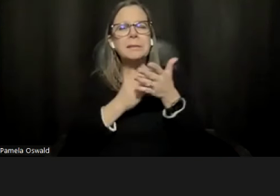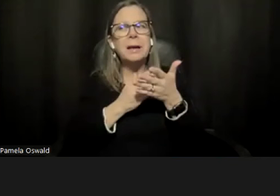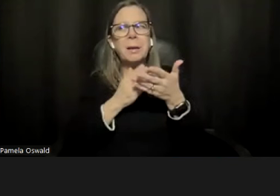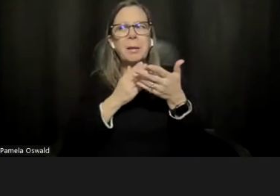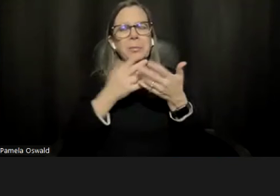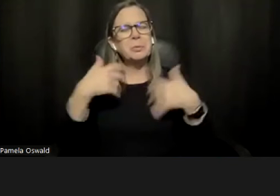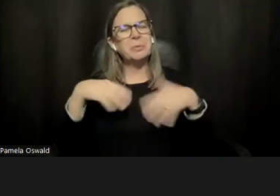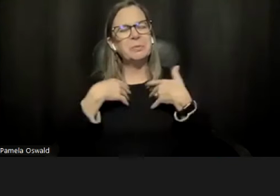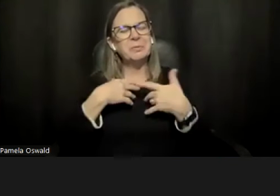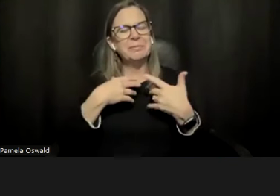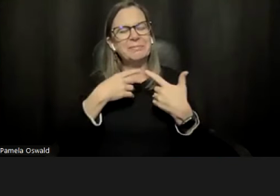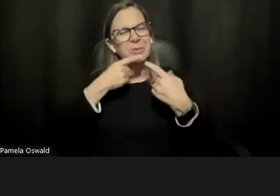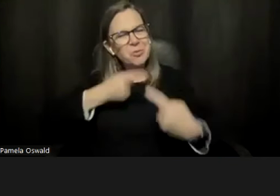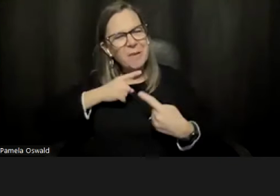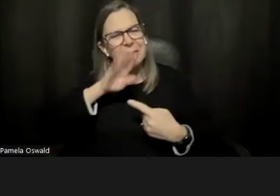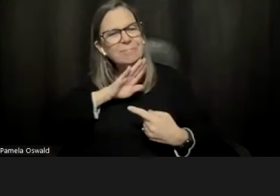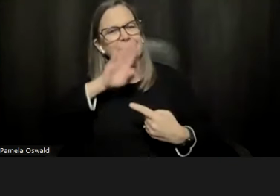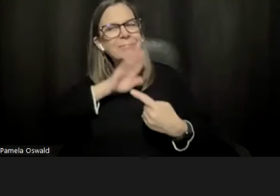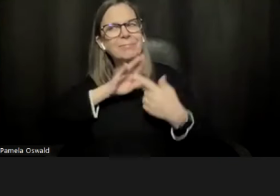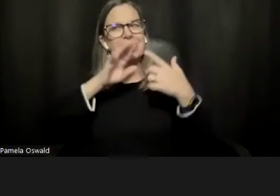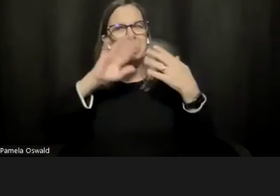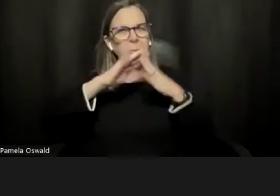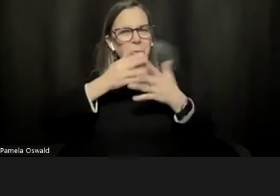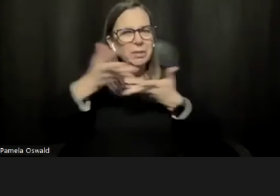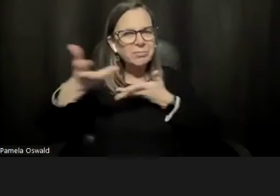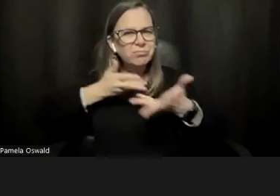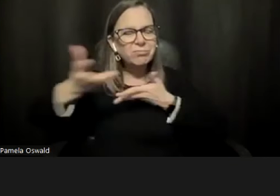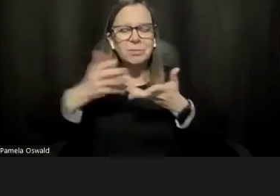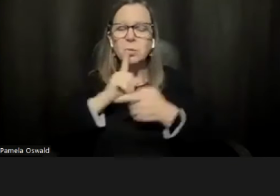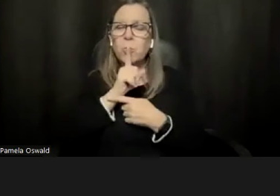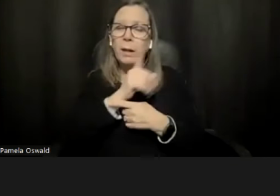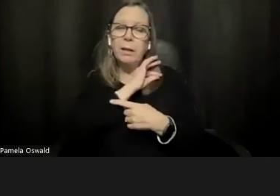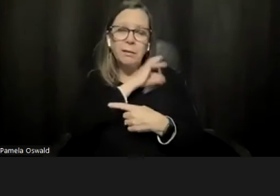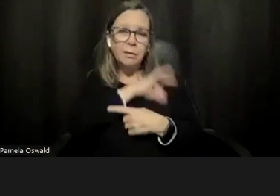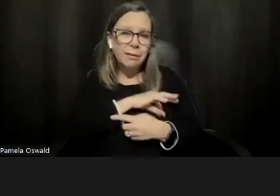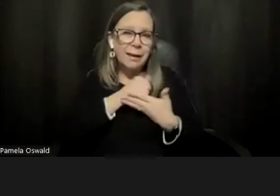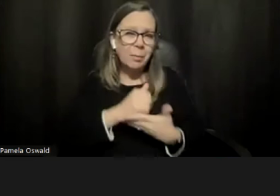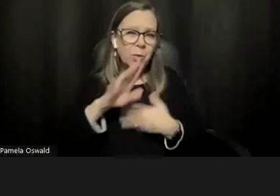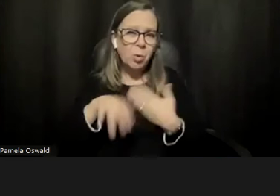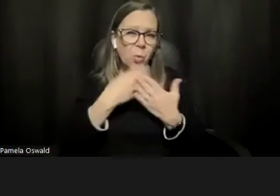and outreach. I think that this could be really beneficial for the entire group and working toward implementing